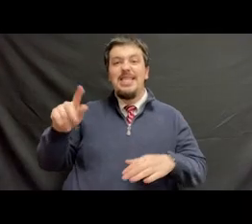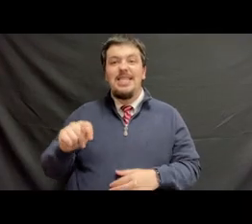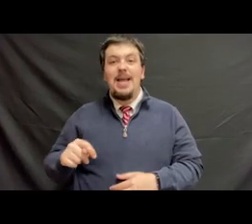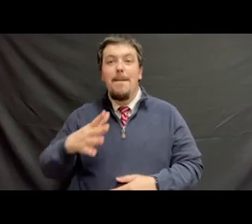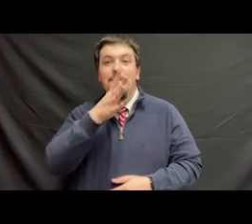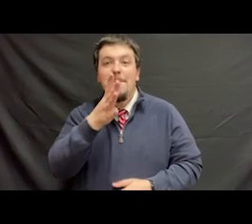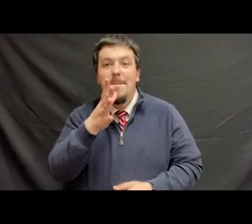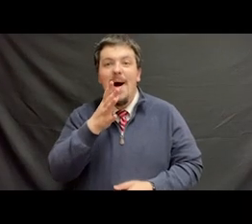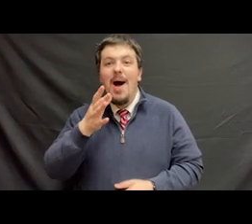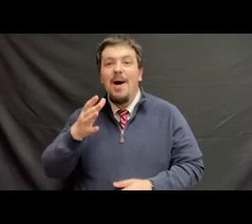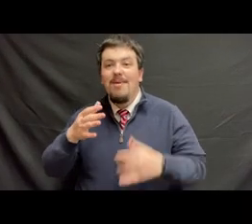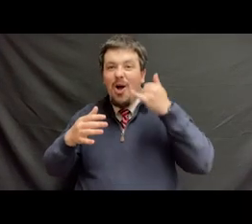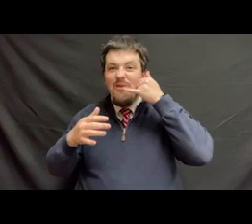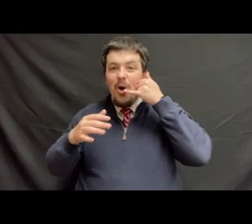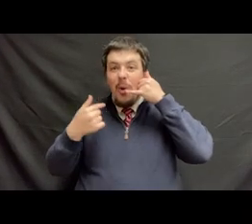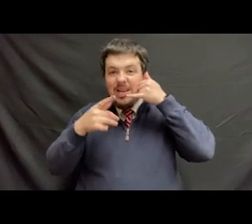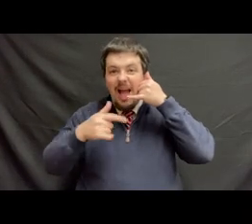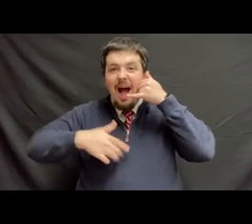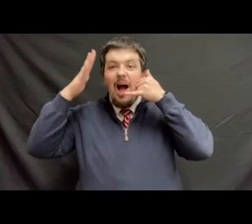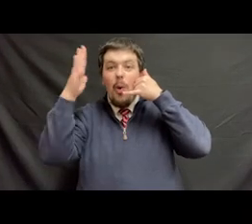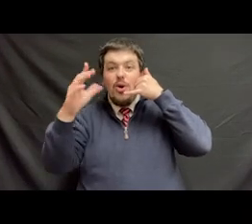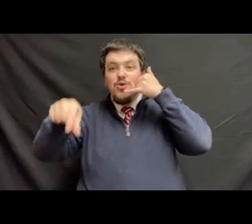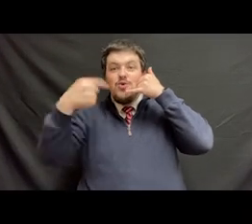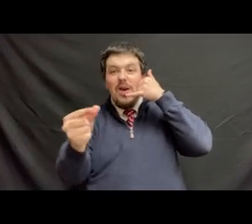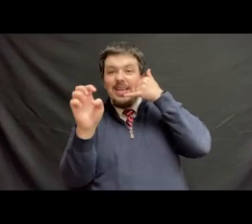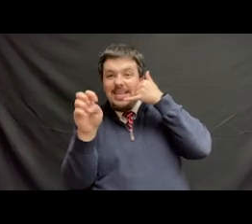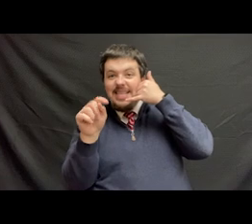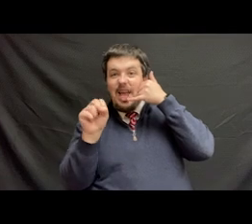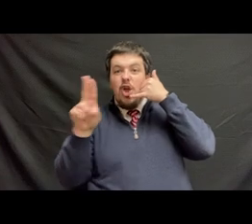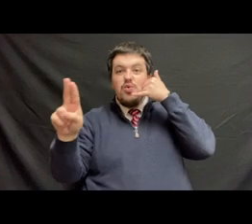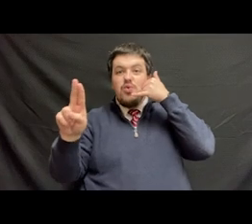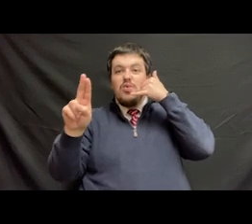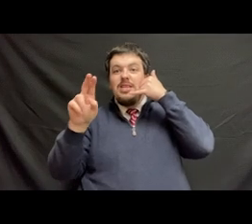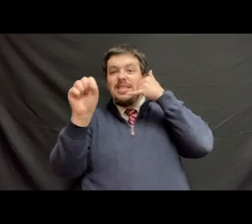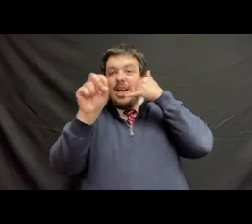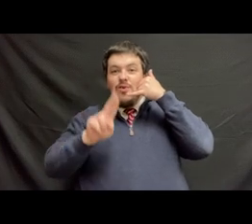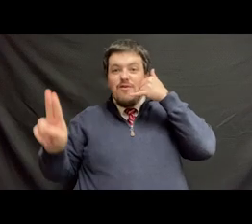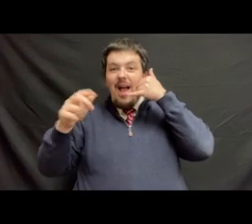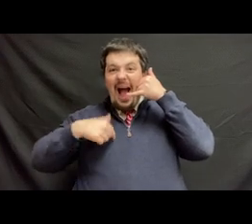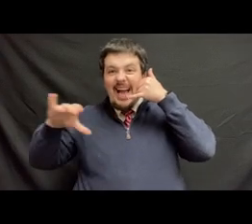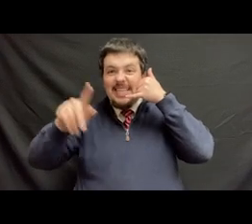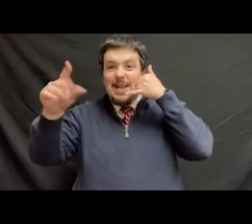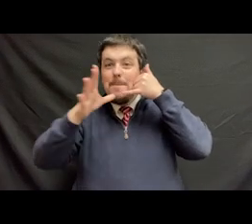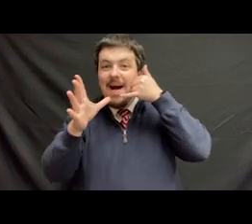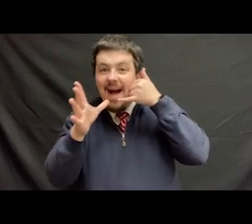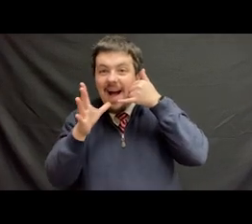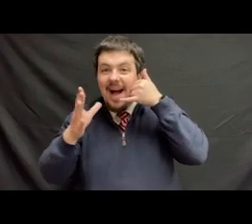We did it, Mom. I'm gonna be a graduate of East Tennessee State University. I did it, Mom.